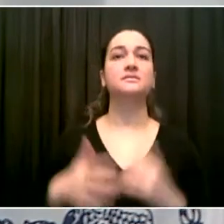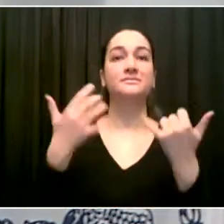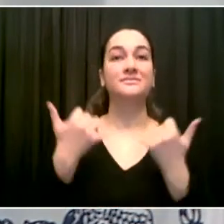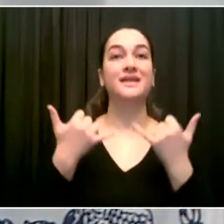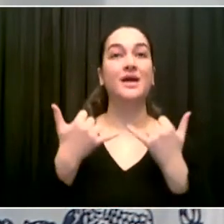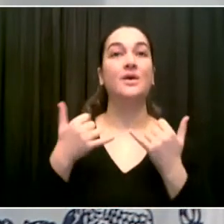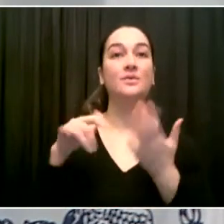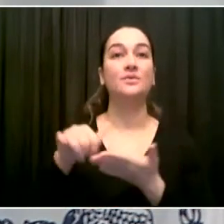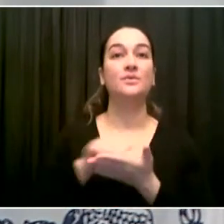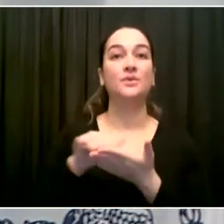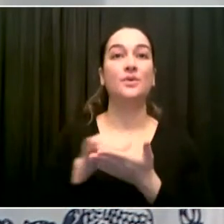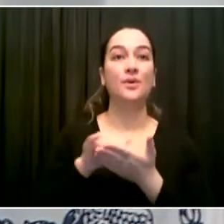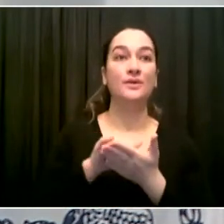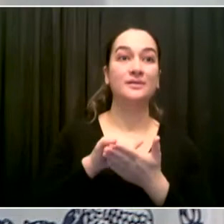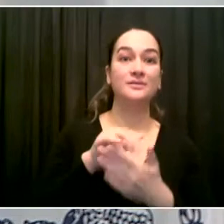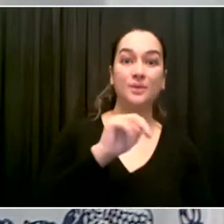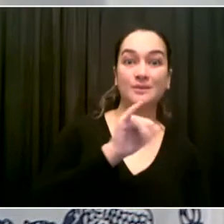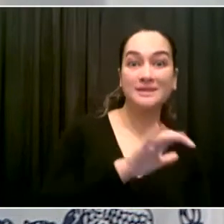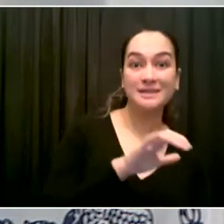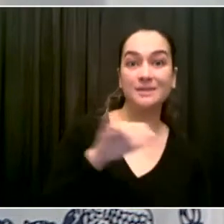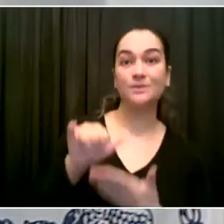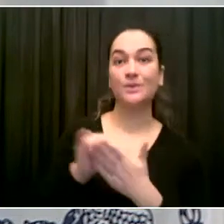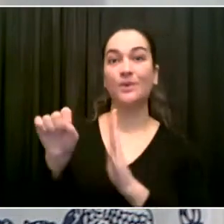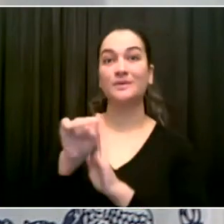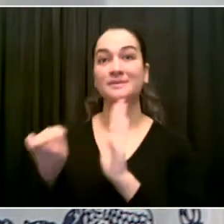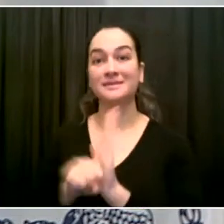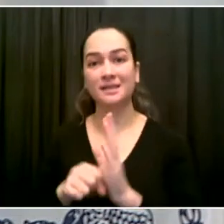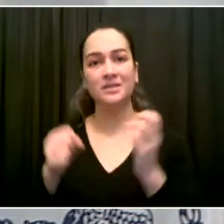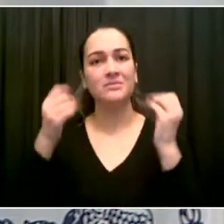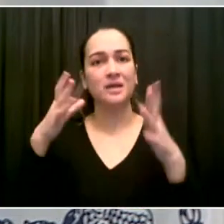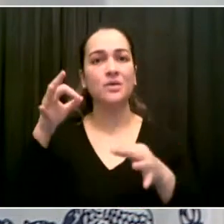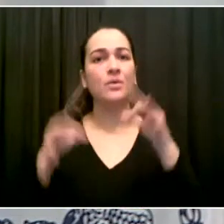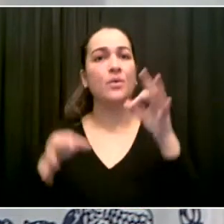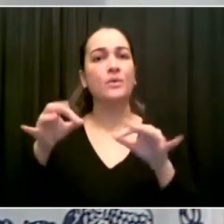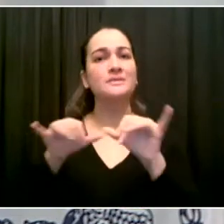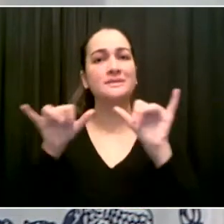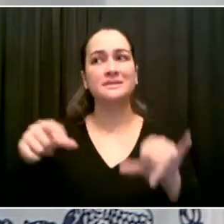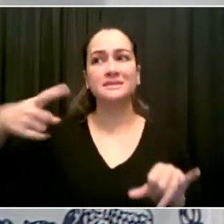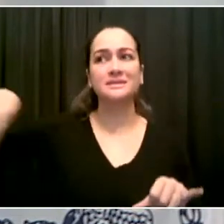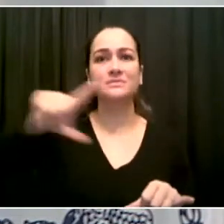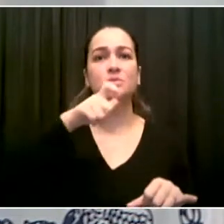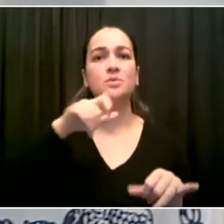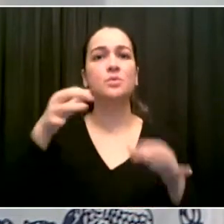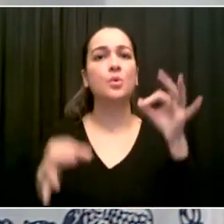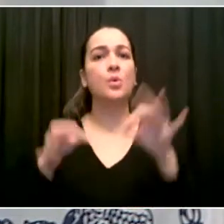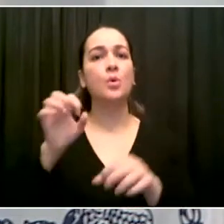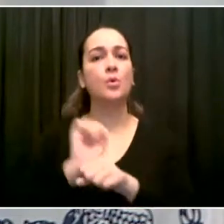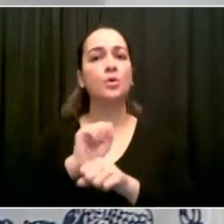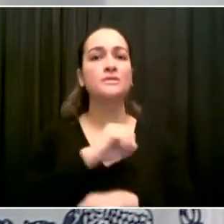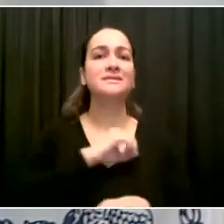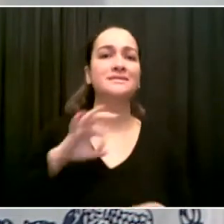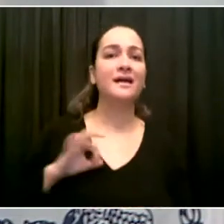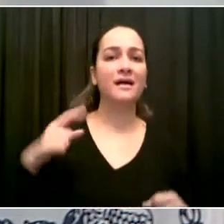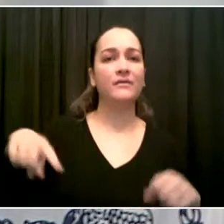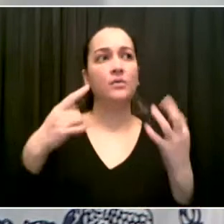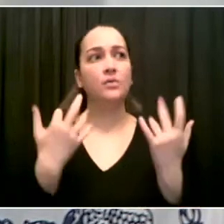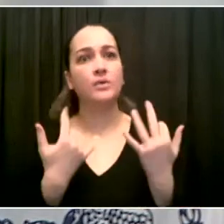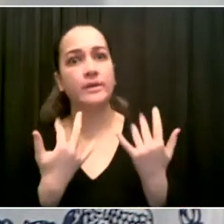NOW IS THE FACT THAT WE HAVE A PROFOUND NEED IN THE CITY IN THE STATE TO BRING